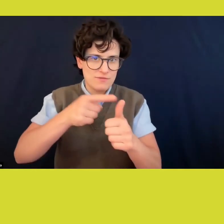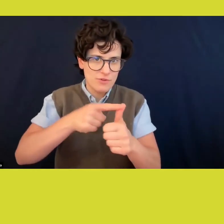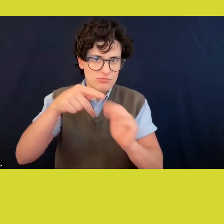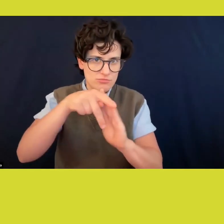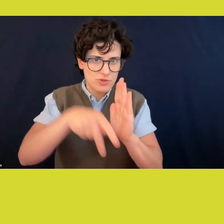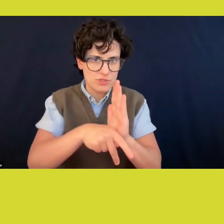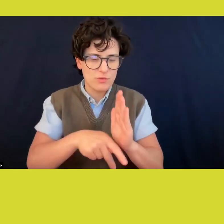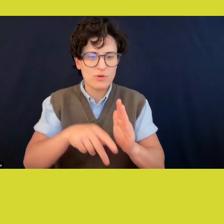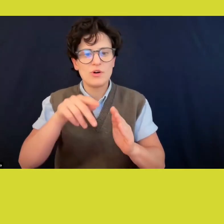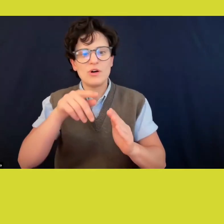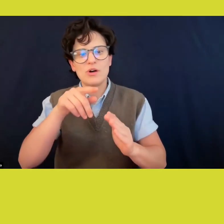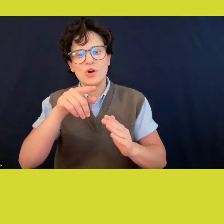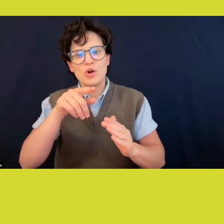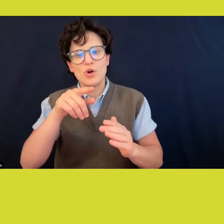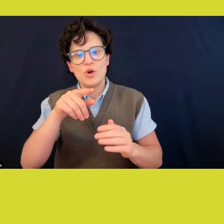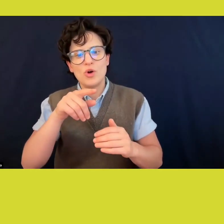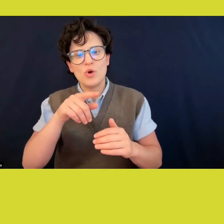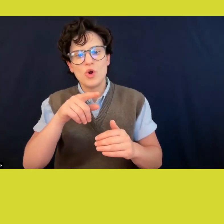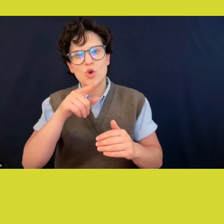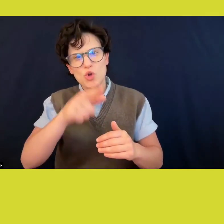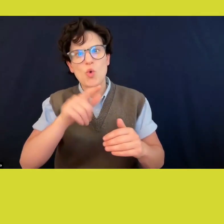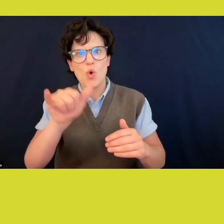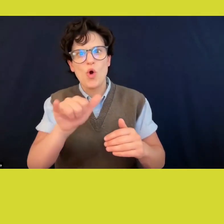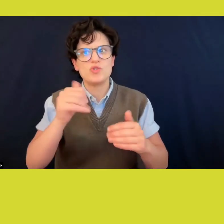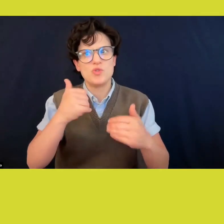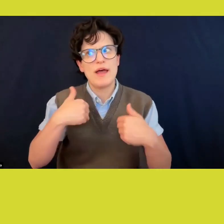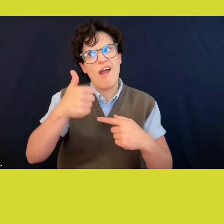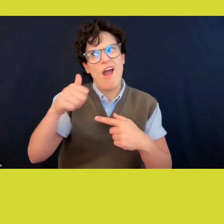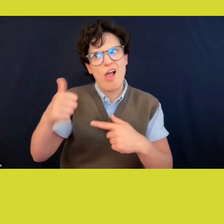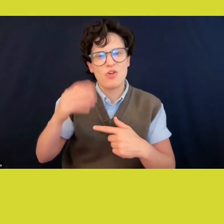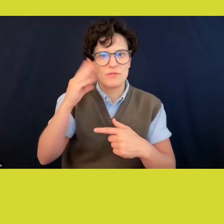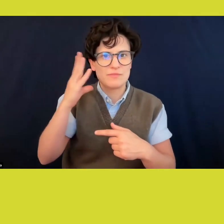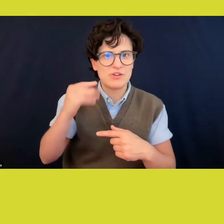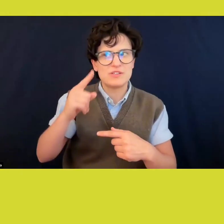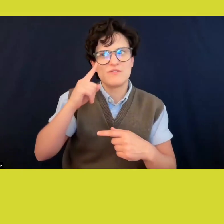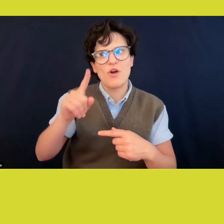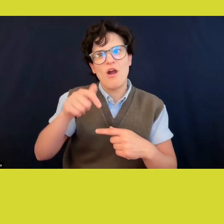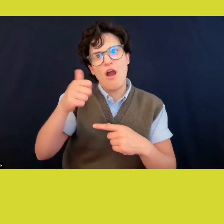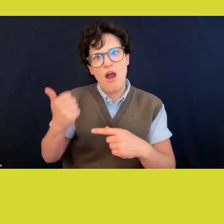First, what is your take on the argument that Housing First was a failure?